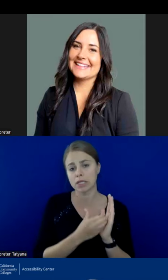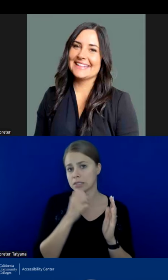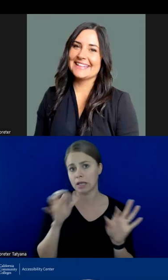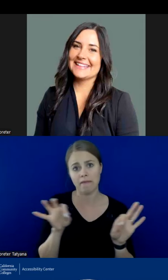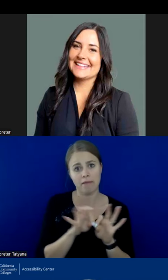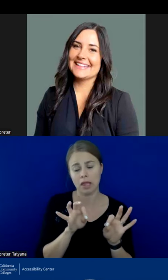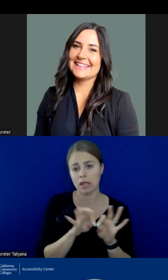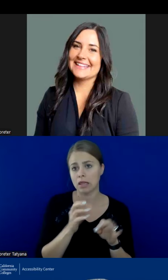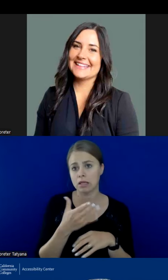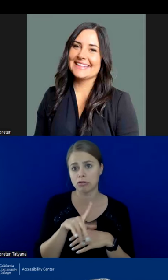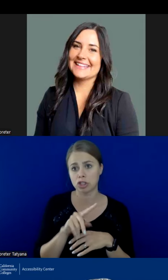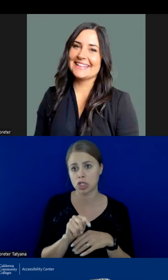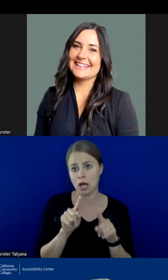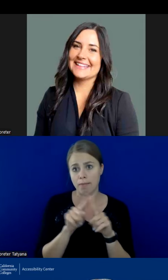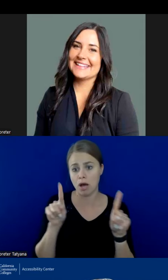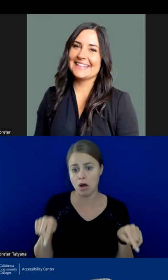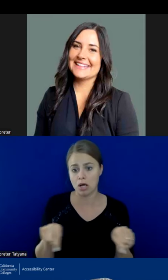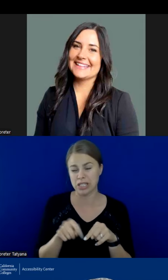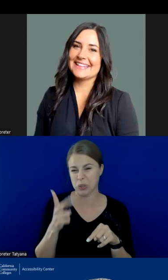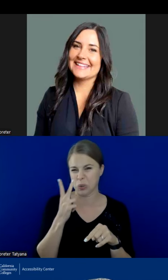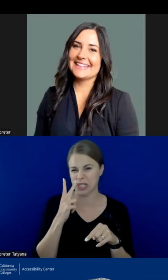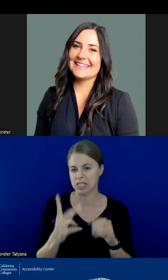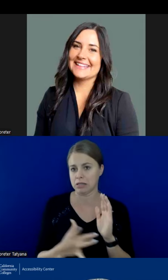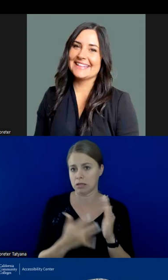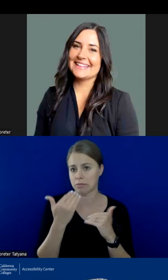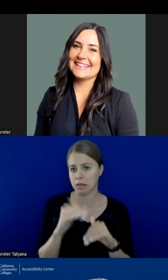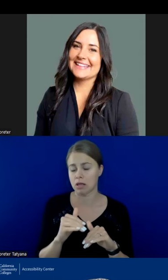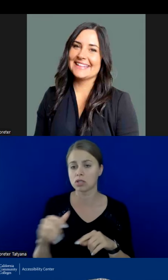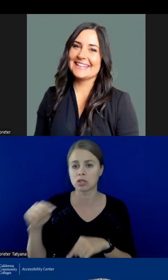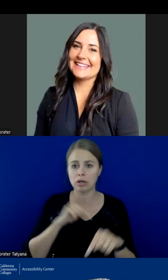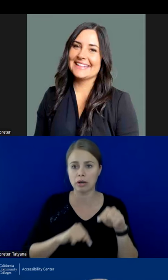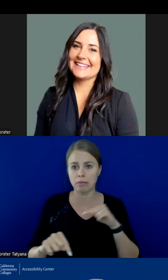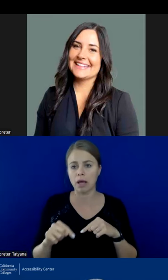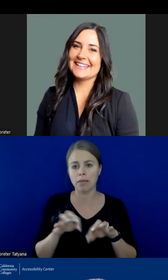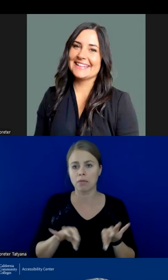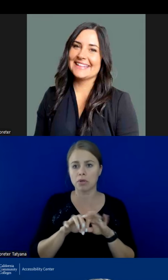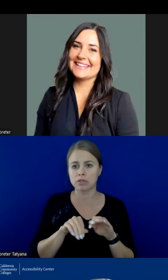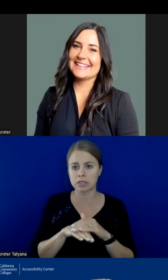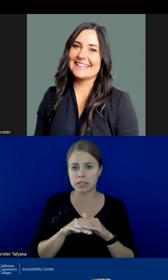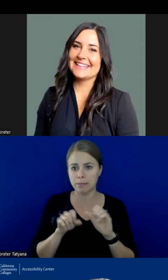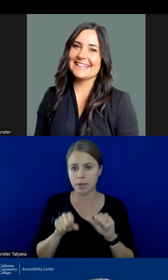again you see technology limitation. Let me move back to importance of accessibility in education especially.